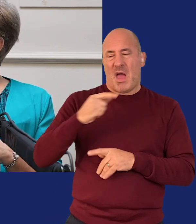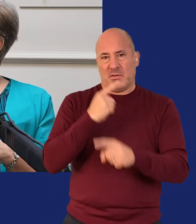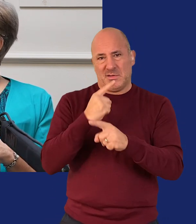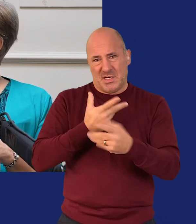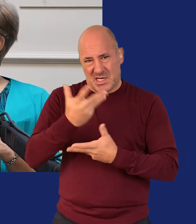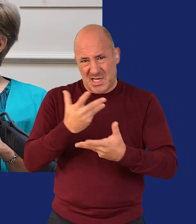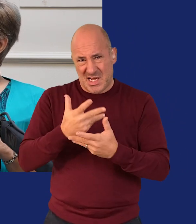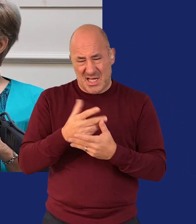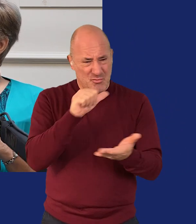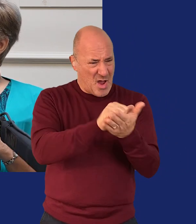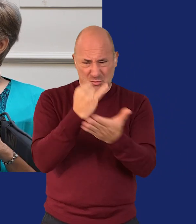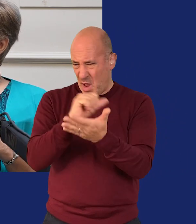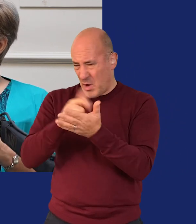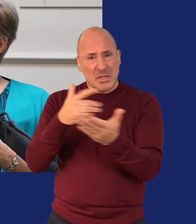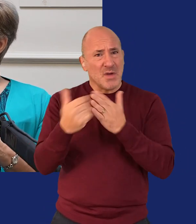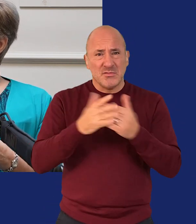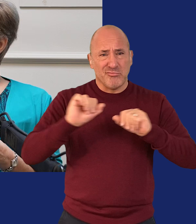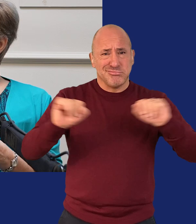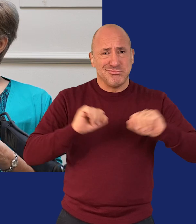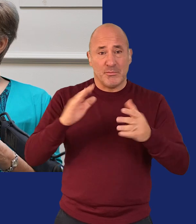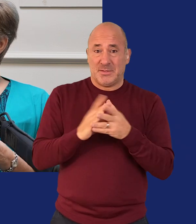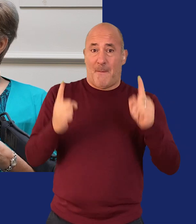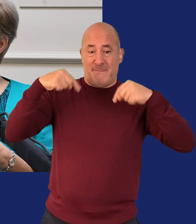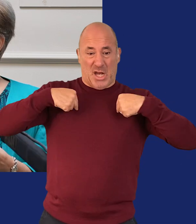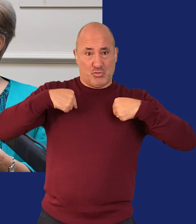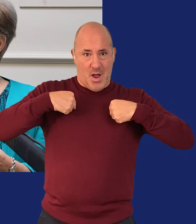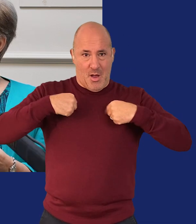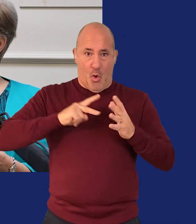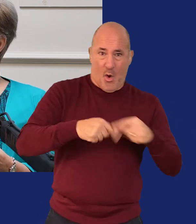or wrong, but it's about the manager, the organisation, understanding that people